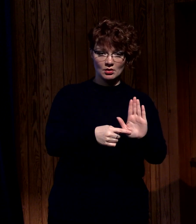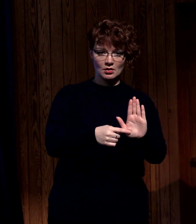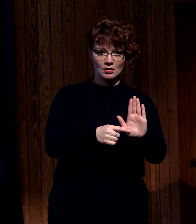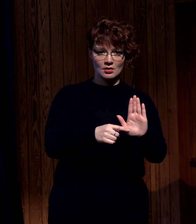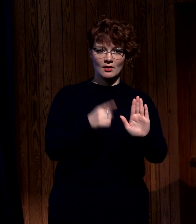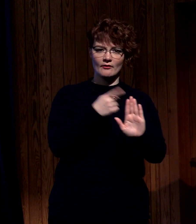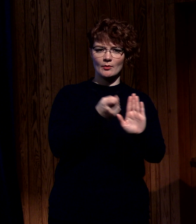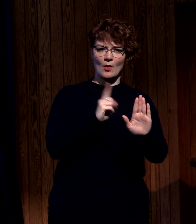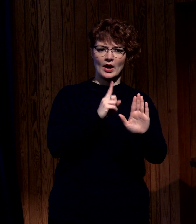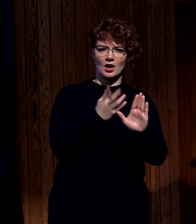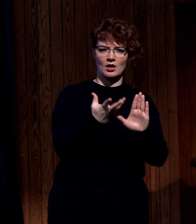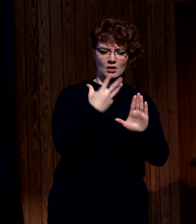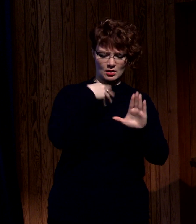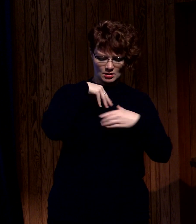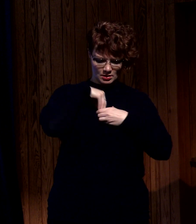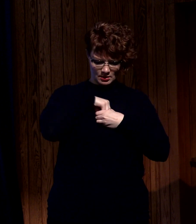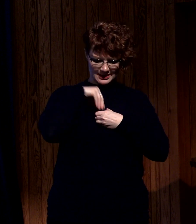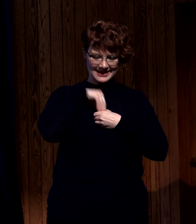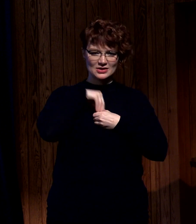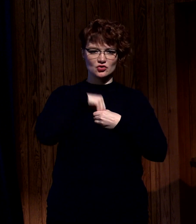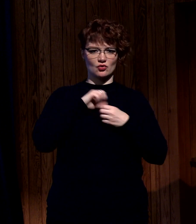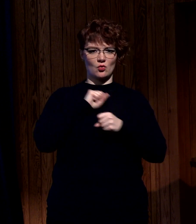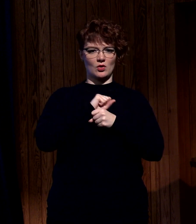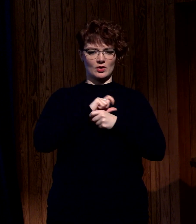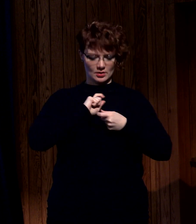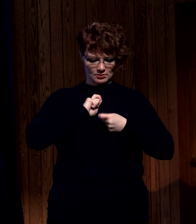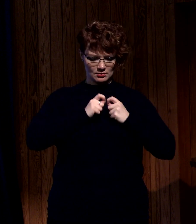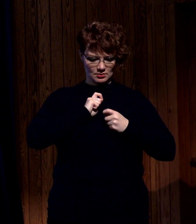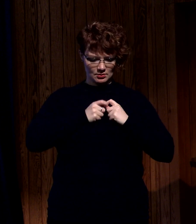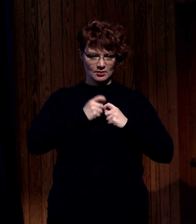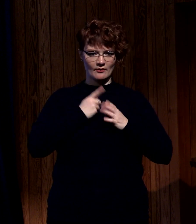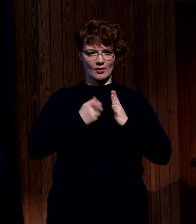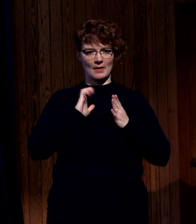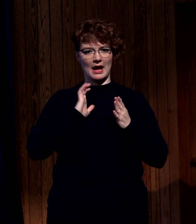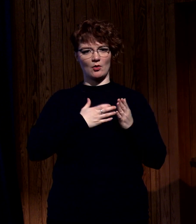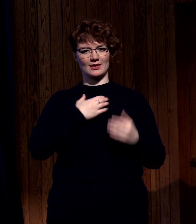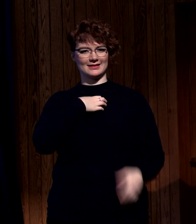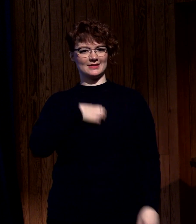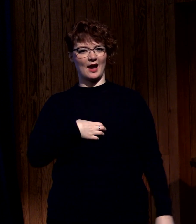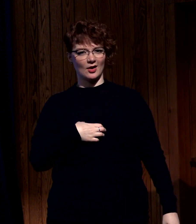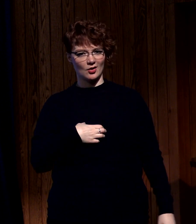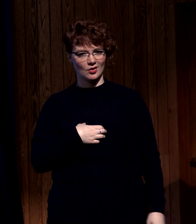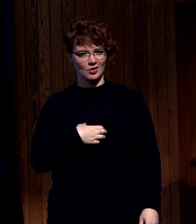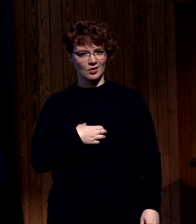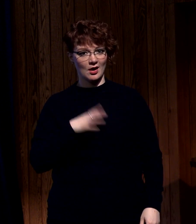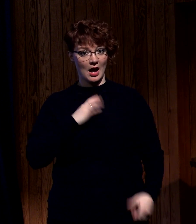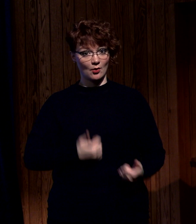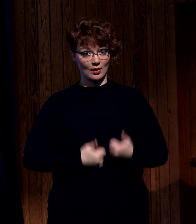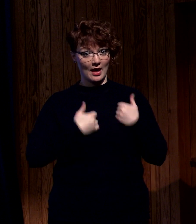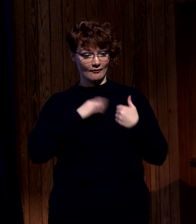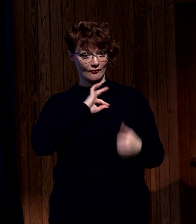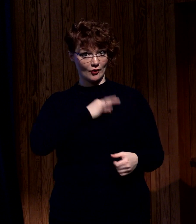internal work of our desire. The fruit in our life must be